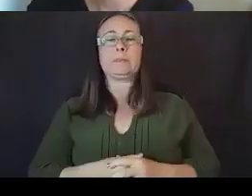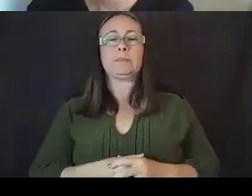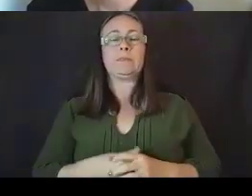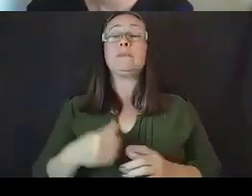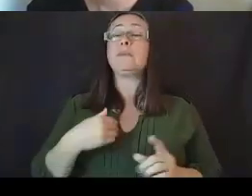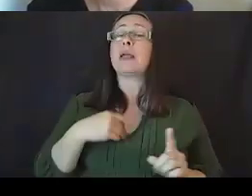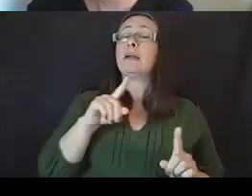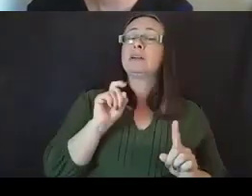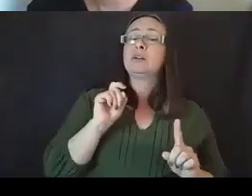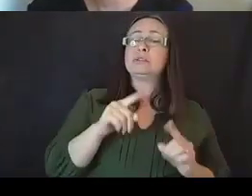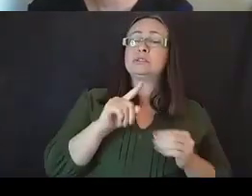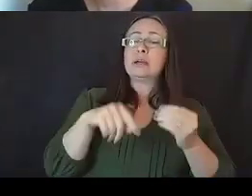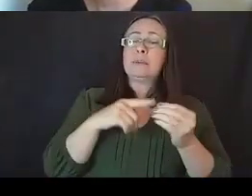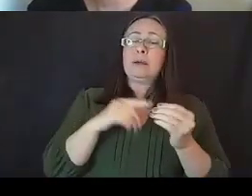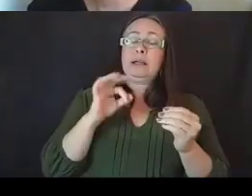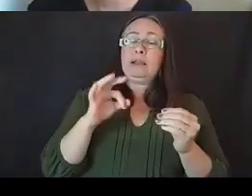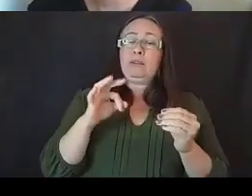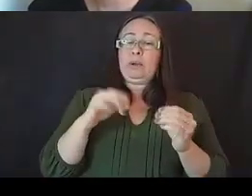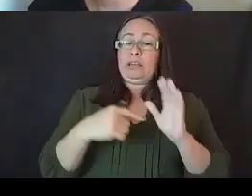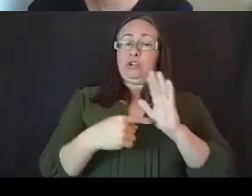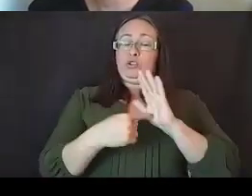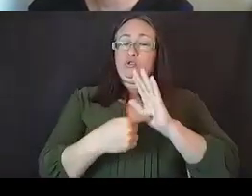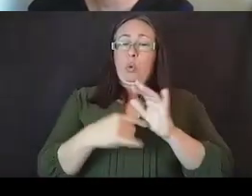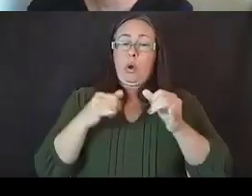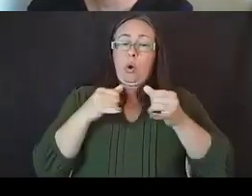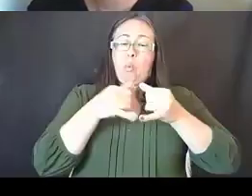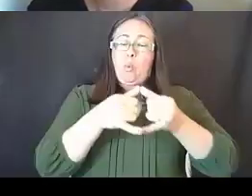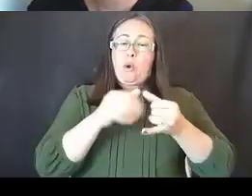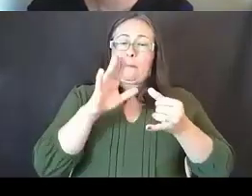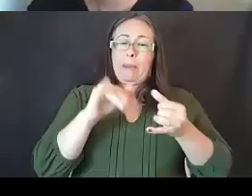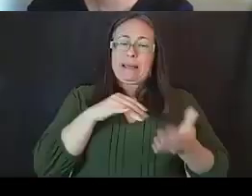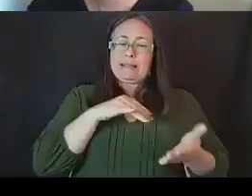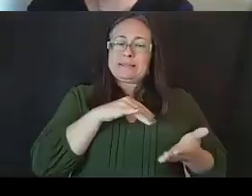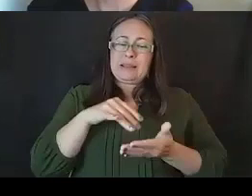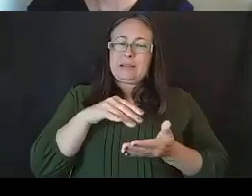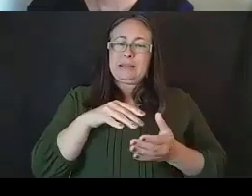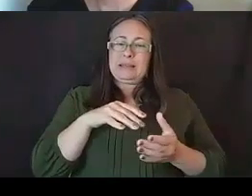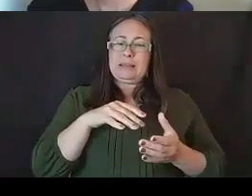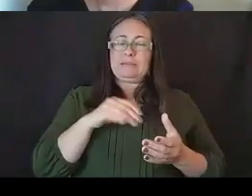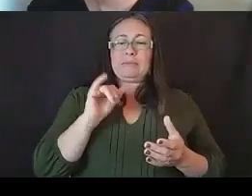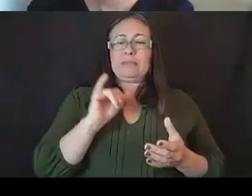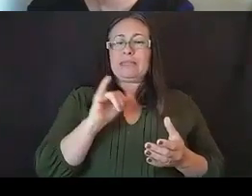about whether we show awards by study sections, like success rates by study sections